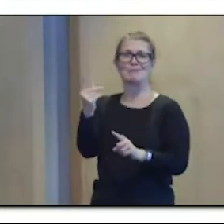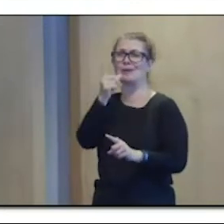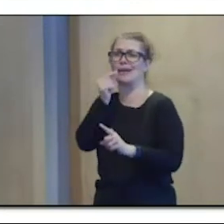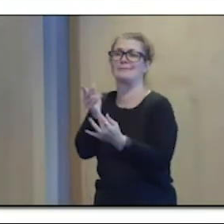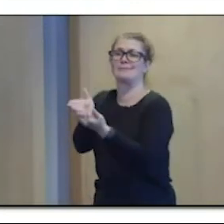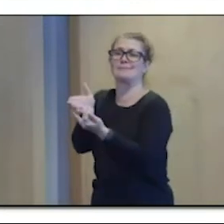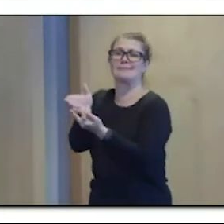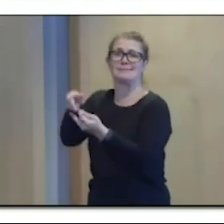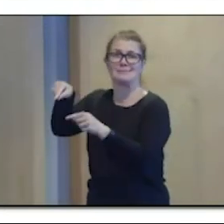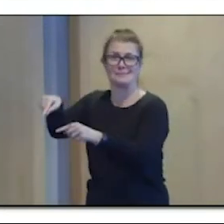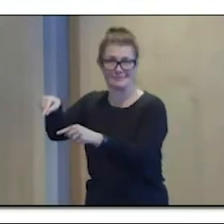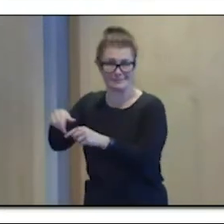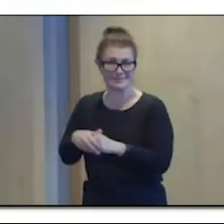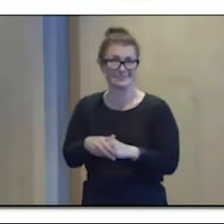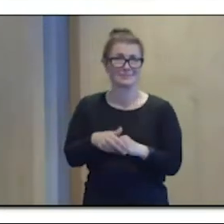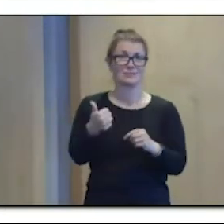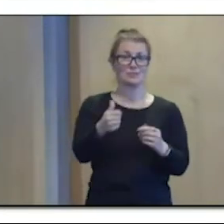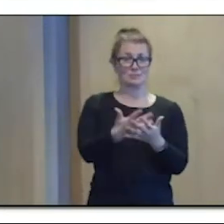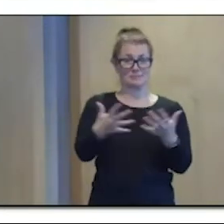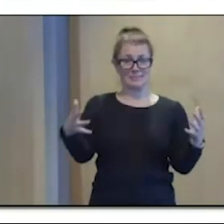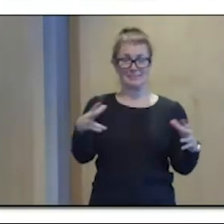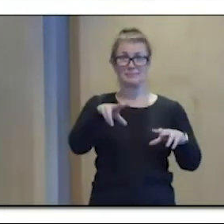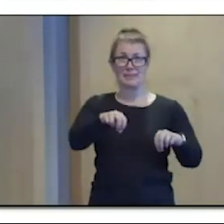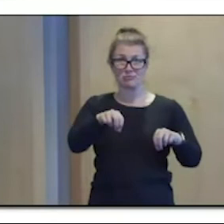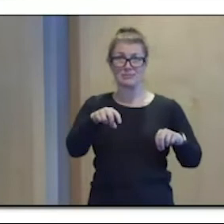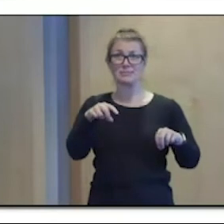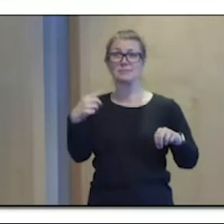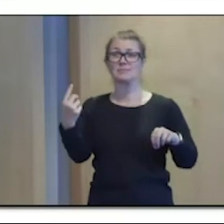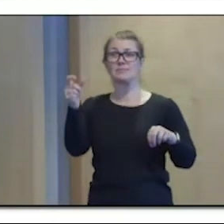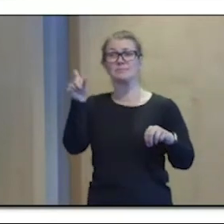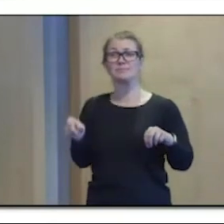they use a larger battery that someone else looks after for them like a library service.